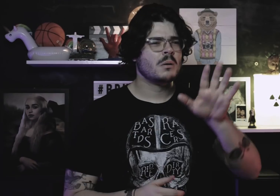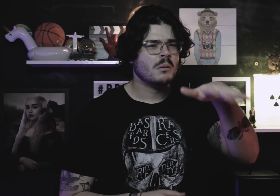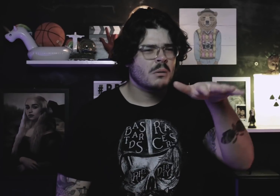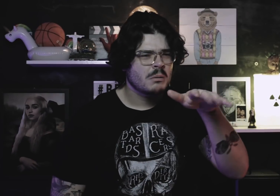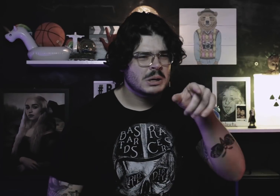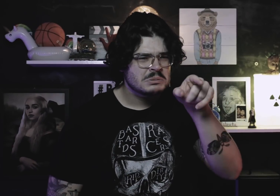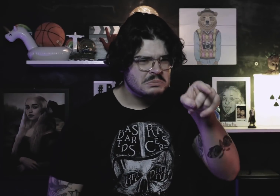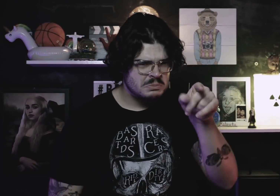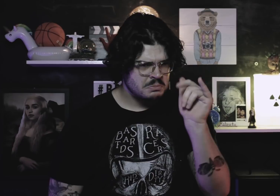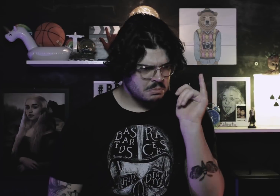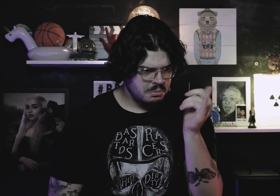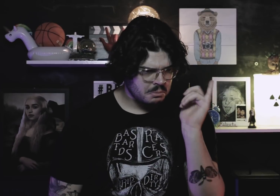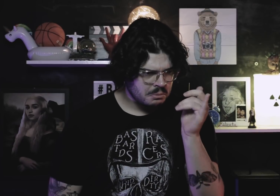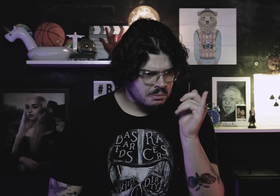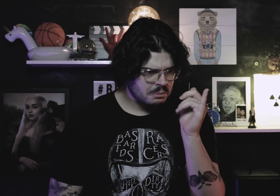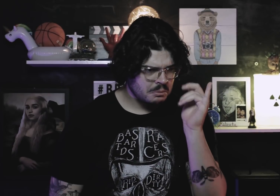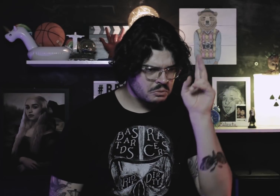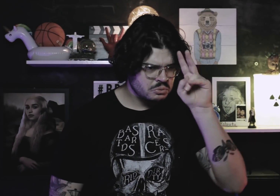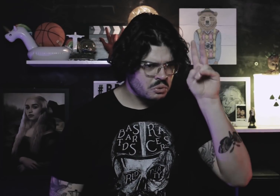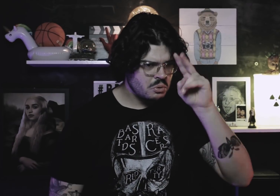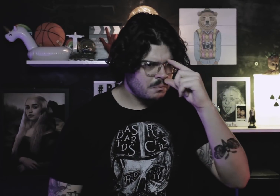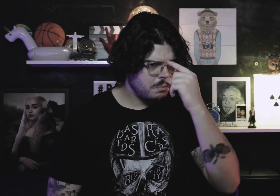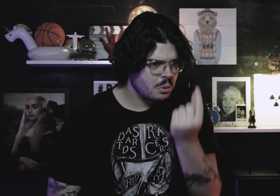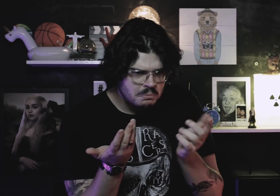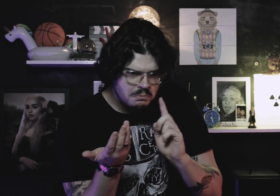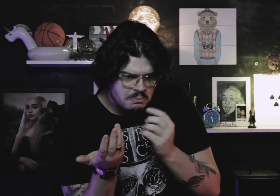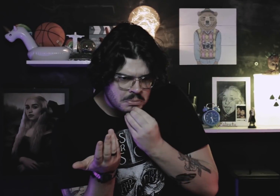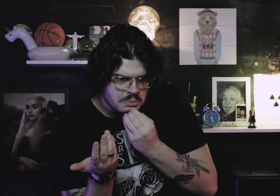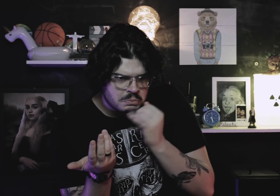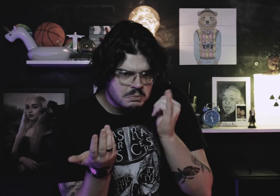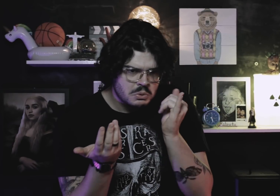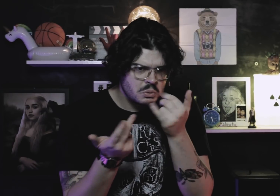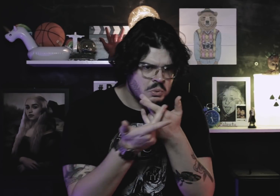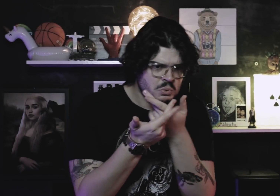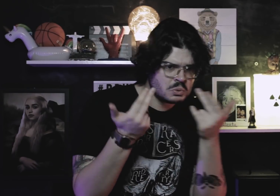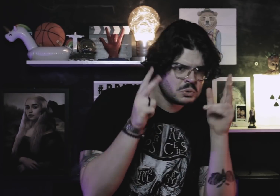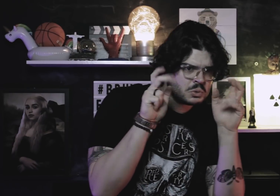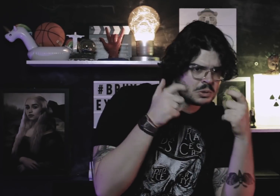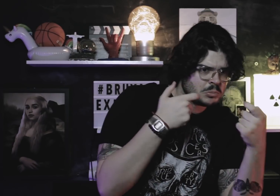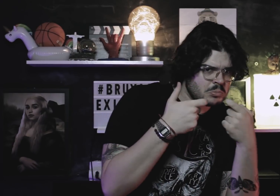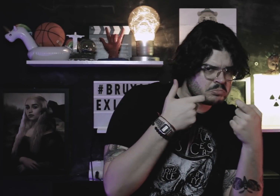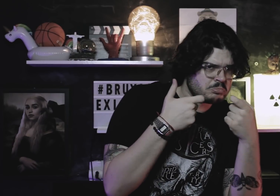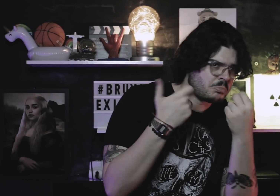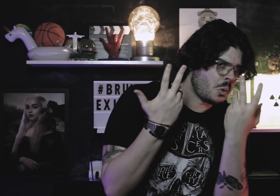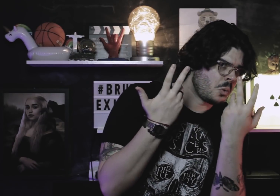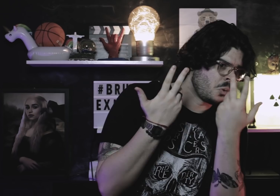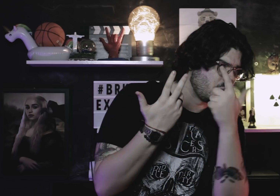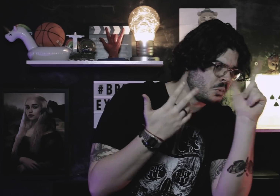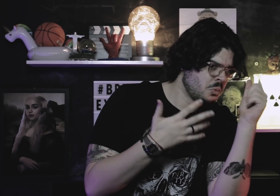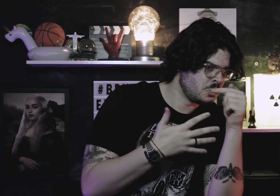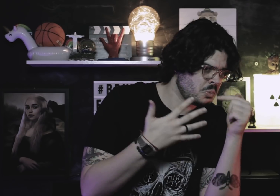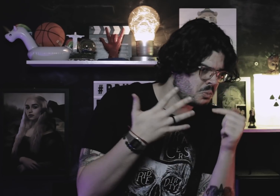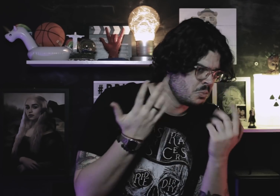Hey, are you going to tell the story of the witches? I shouldn't tell stories about wars ... I don't know?